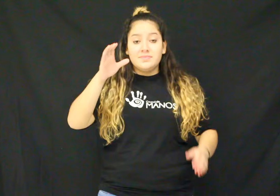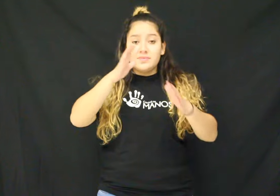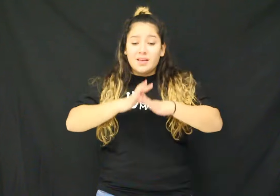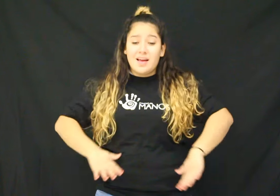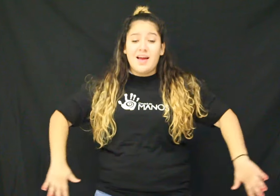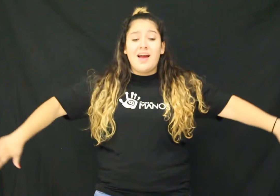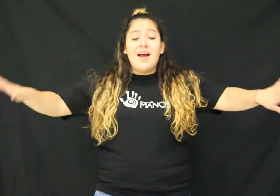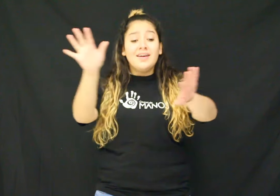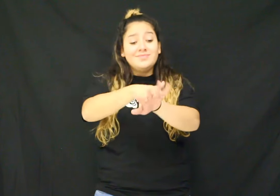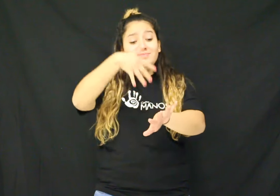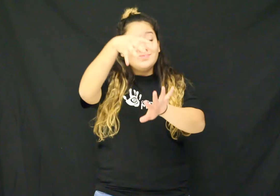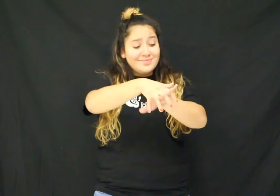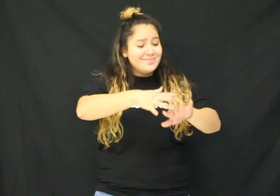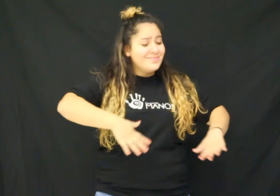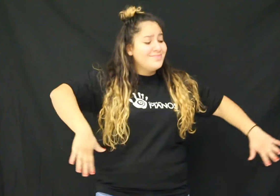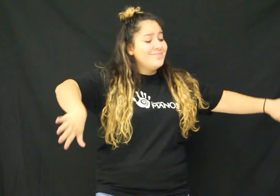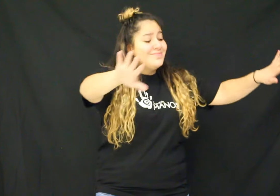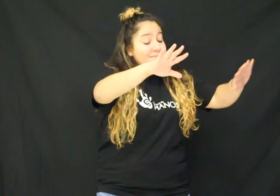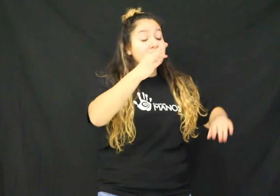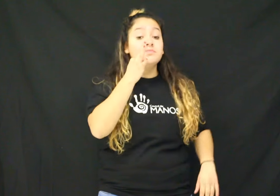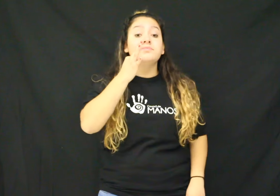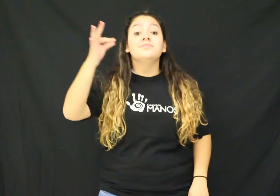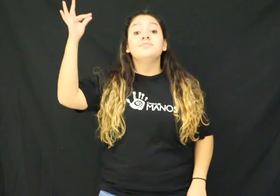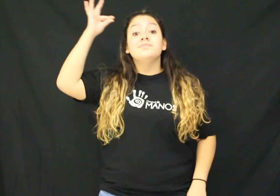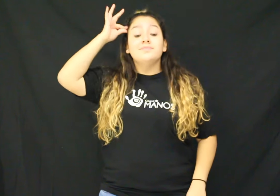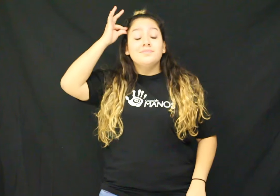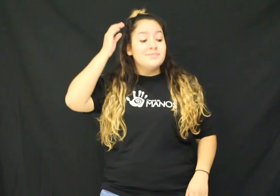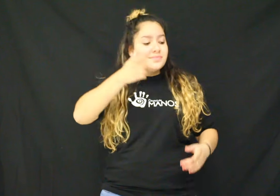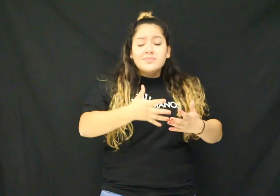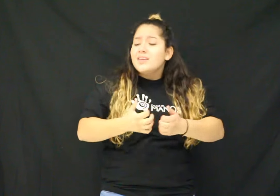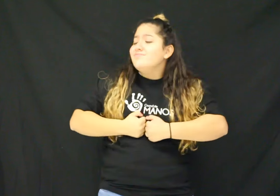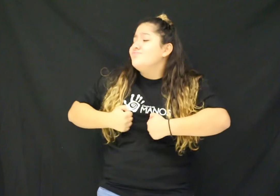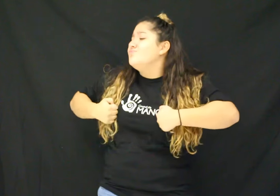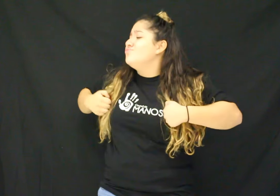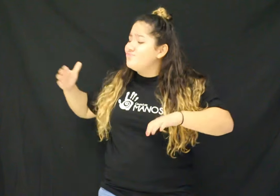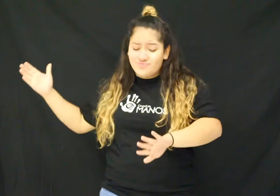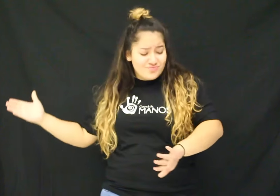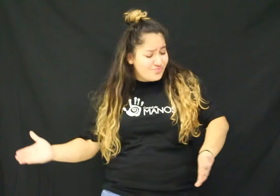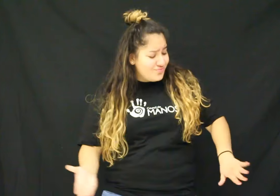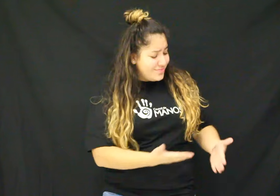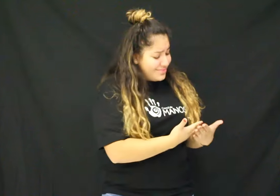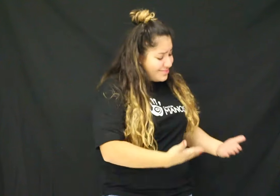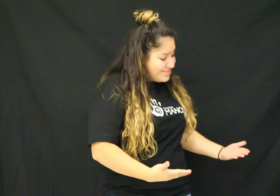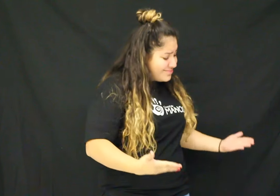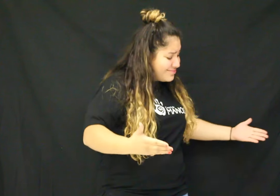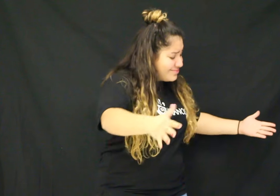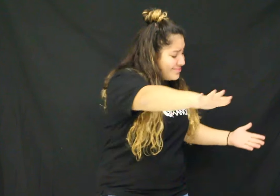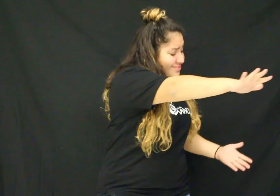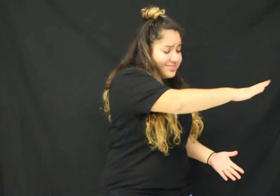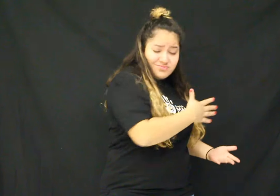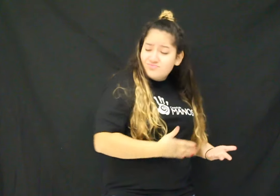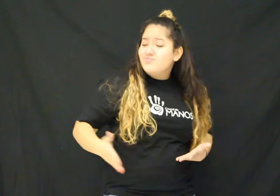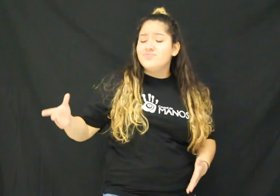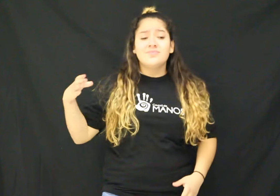Columbus also described the natives, that he ran into when he first discovered this land, as “so full of love and without greed.”